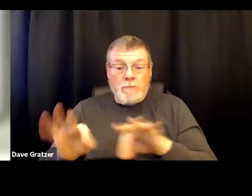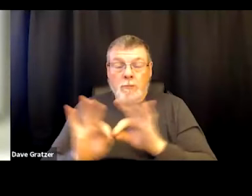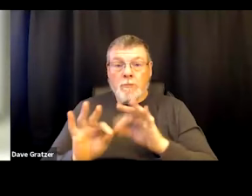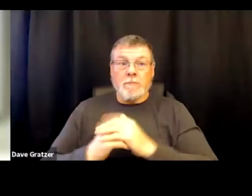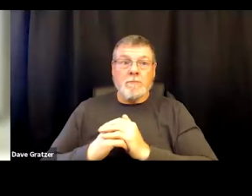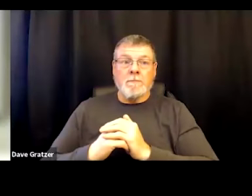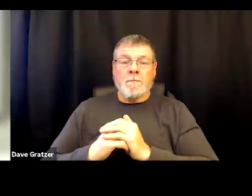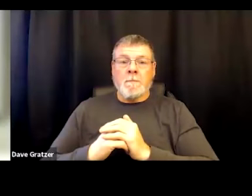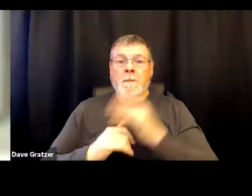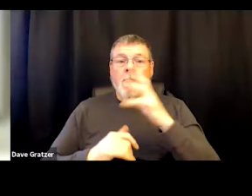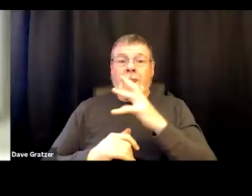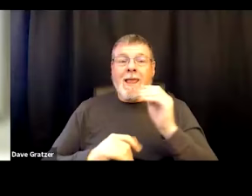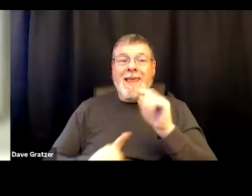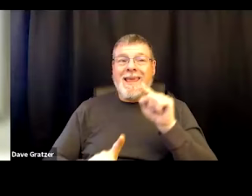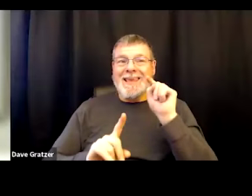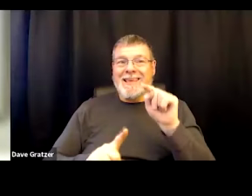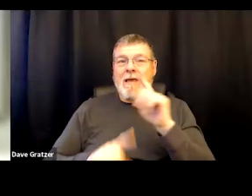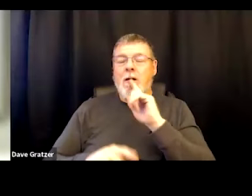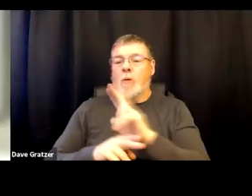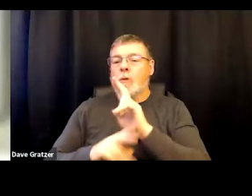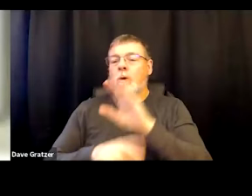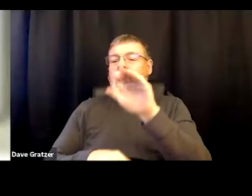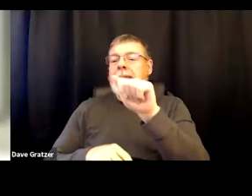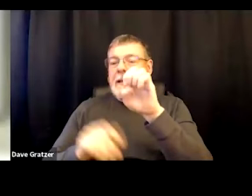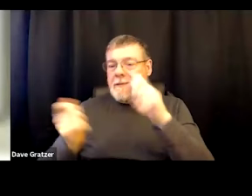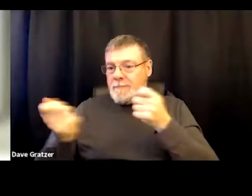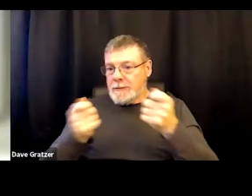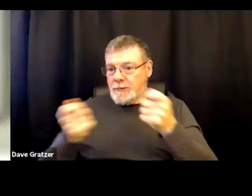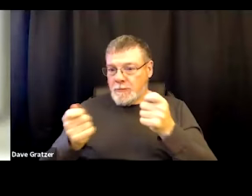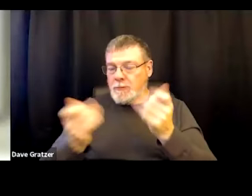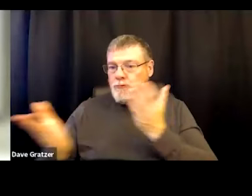And these are also using case management services